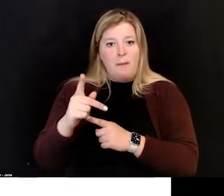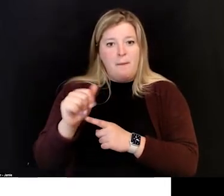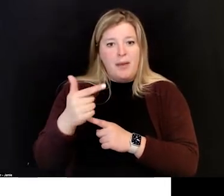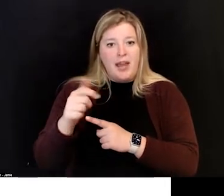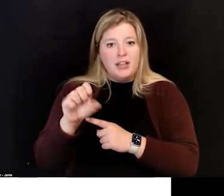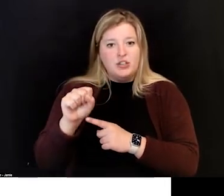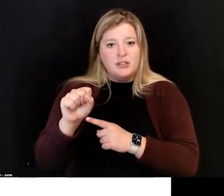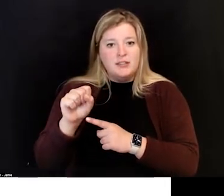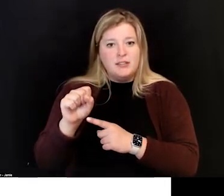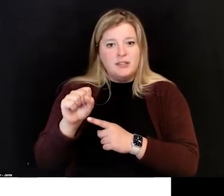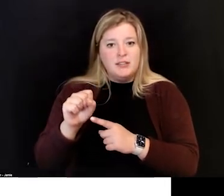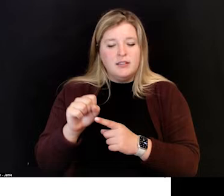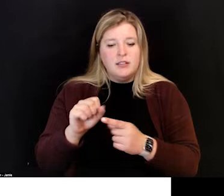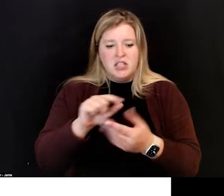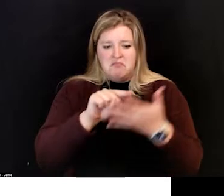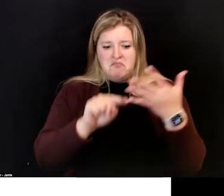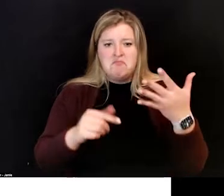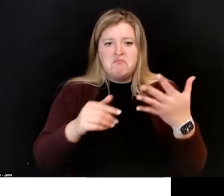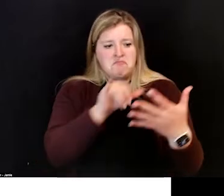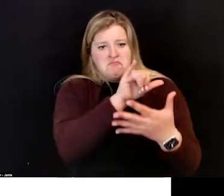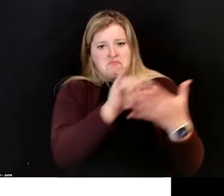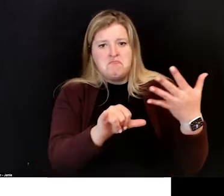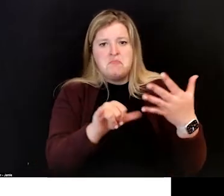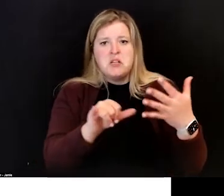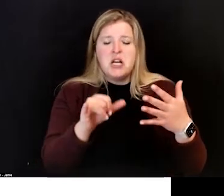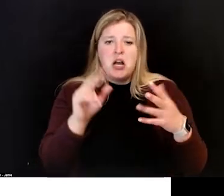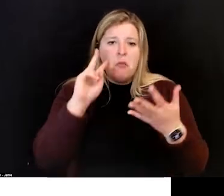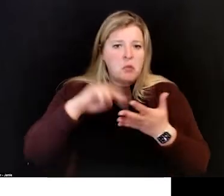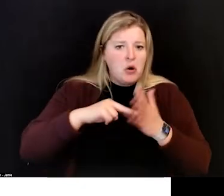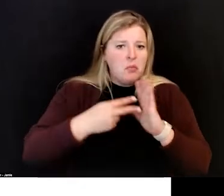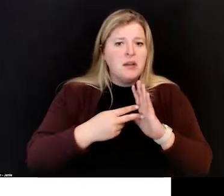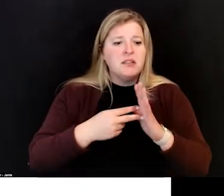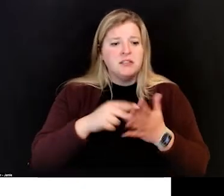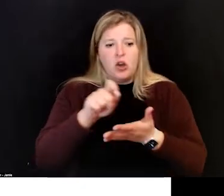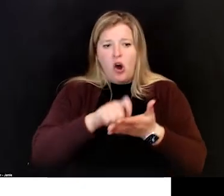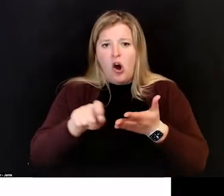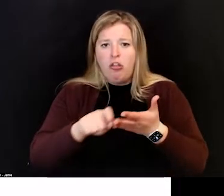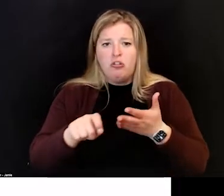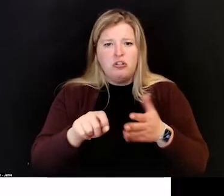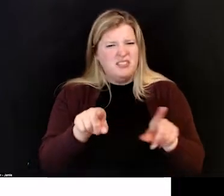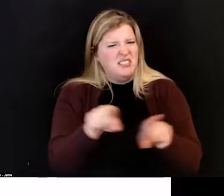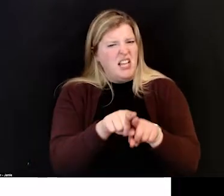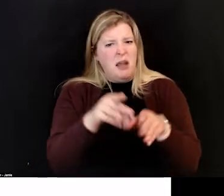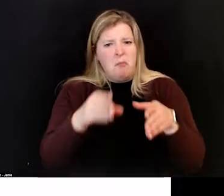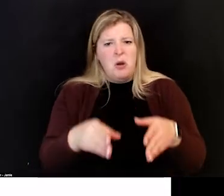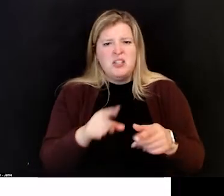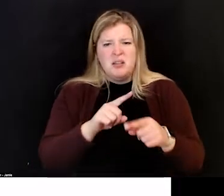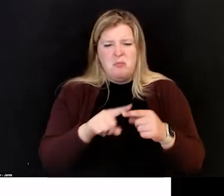that share a common purpose and are created by the same author. But that still has a little bit of ambiguity in it.